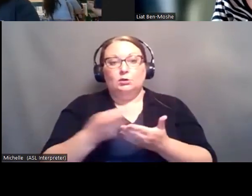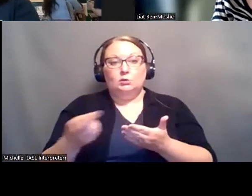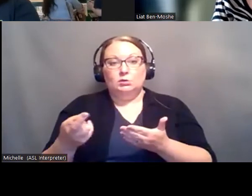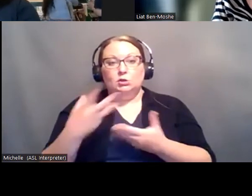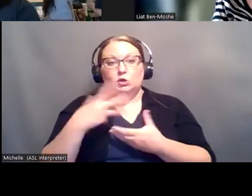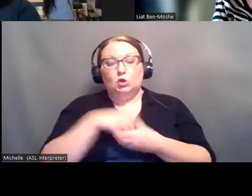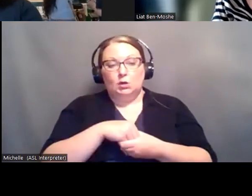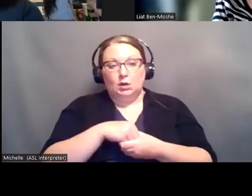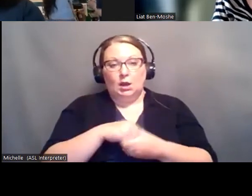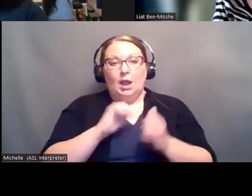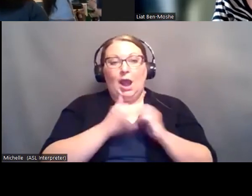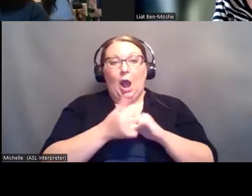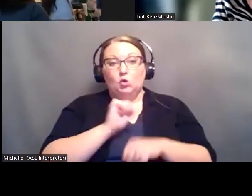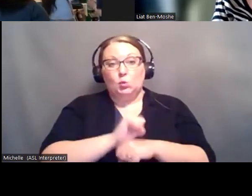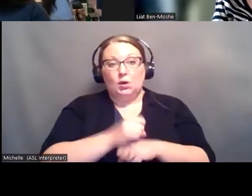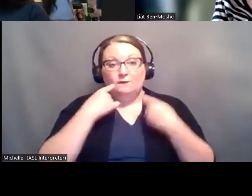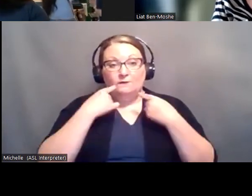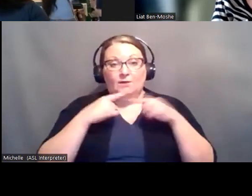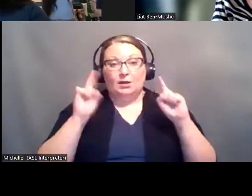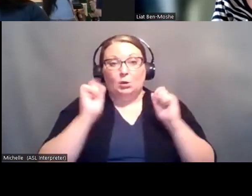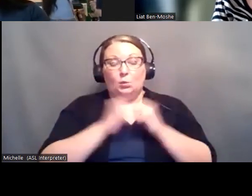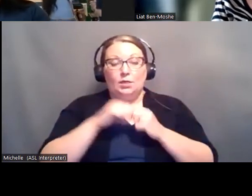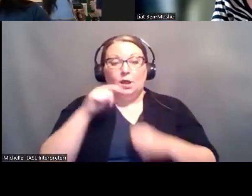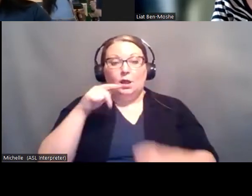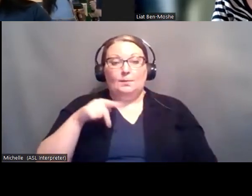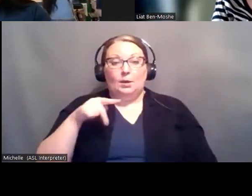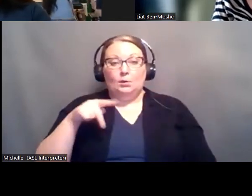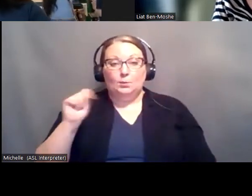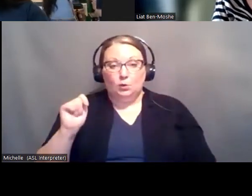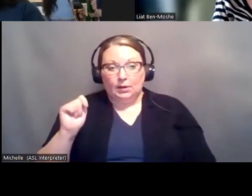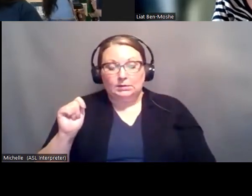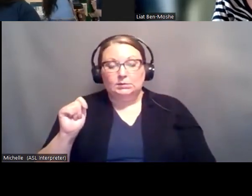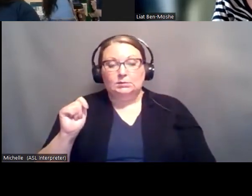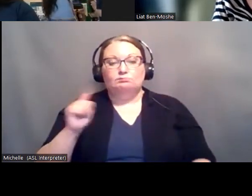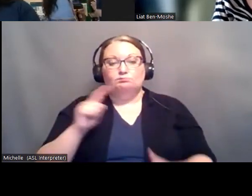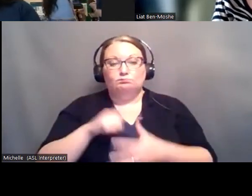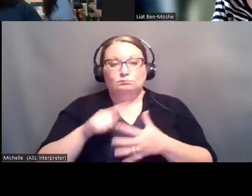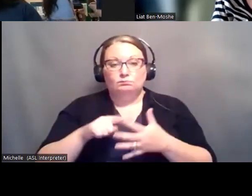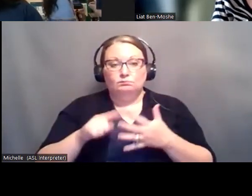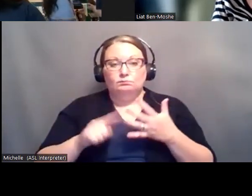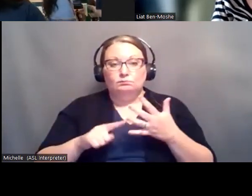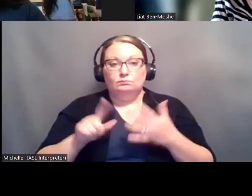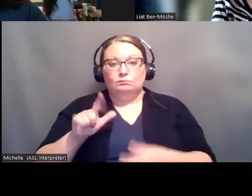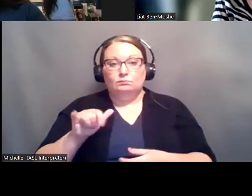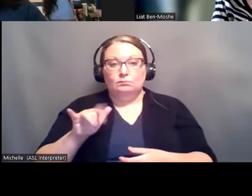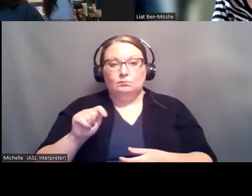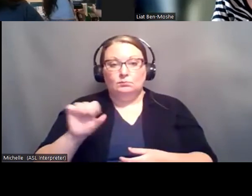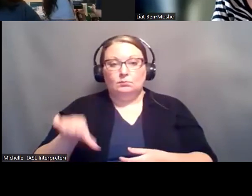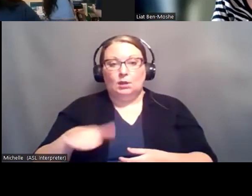how to work effectively with PowerPoints and a number of other things that Liat and other leaders of the Beyond Compliance Coordinating